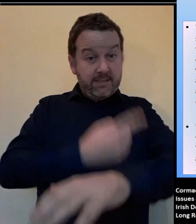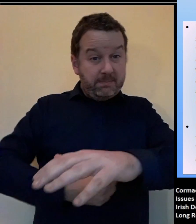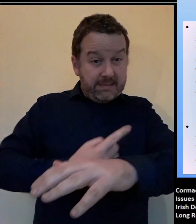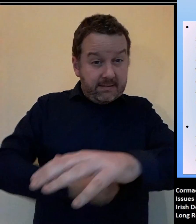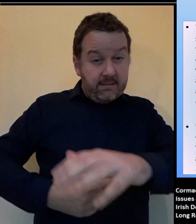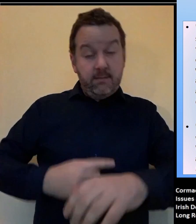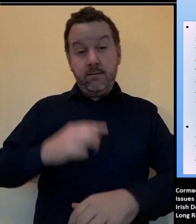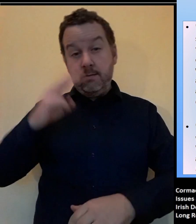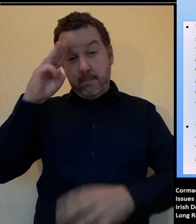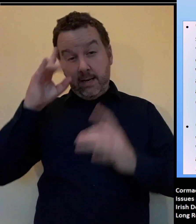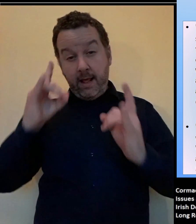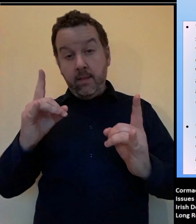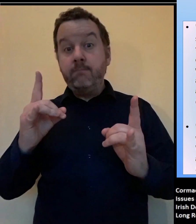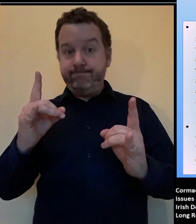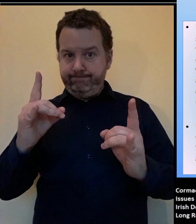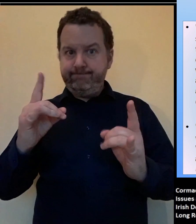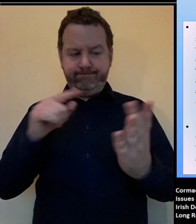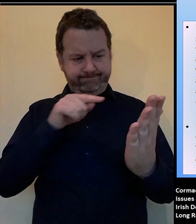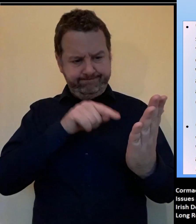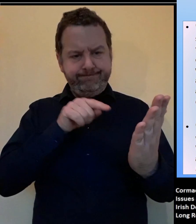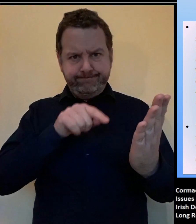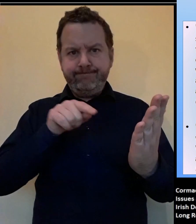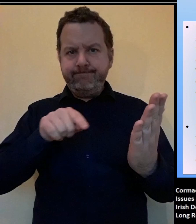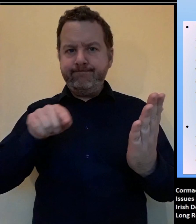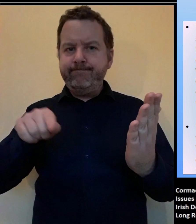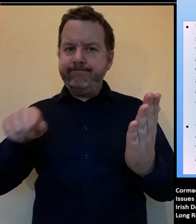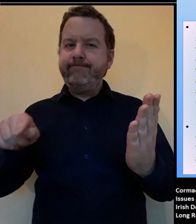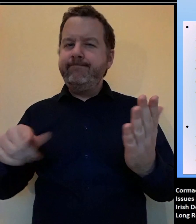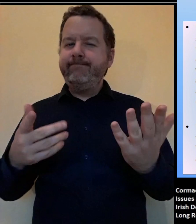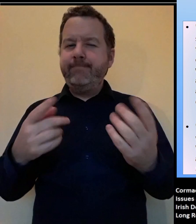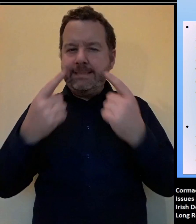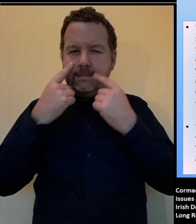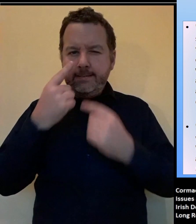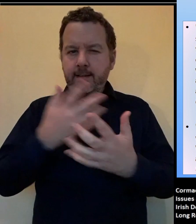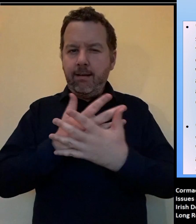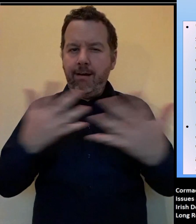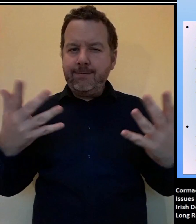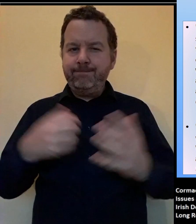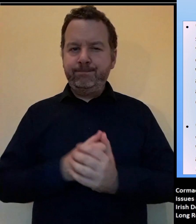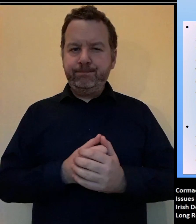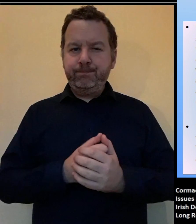Intellectual disability and mental health issues arise quite often in the sources.